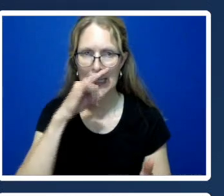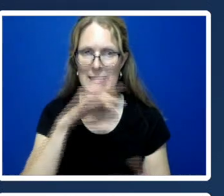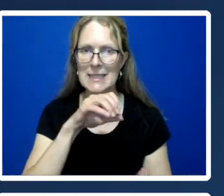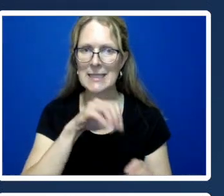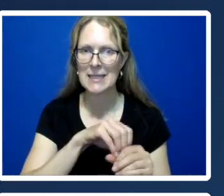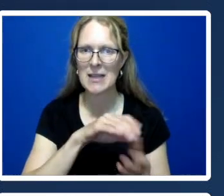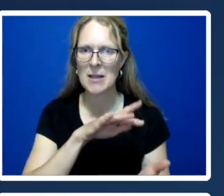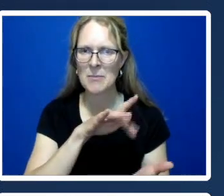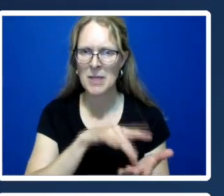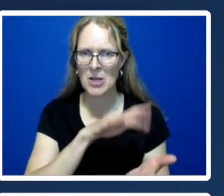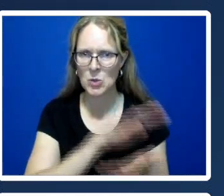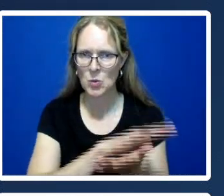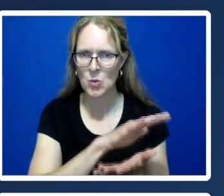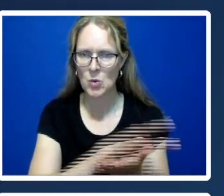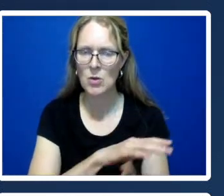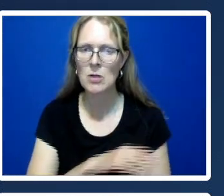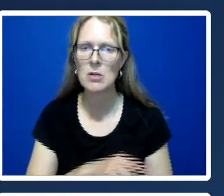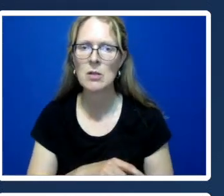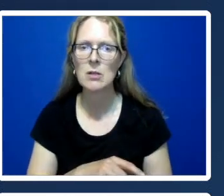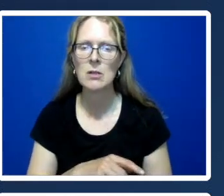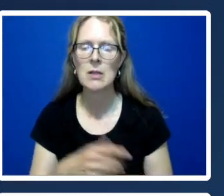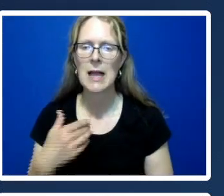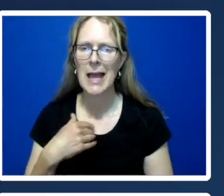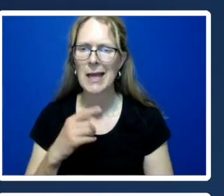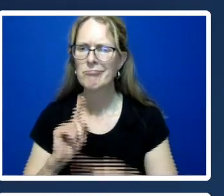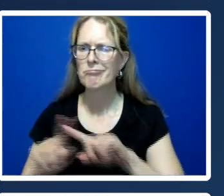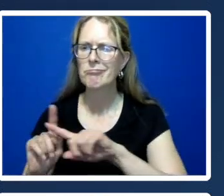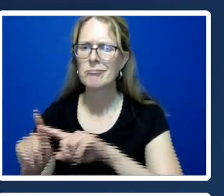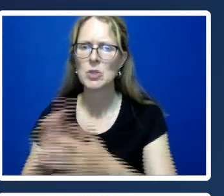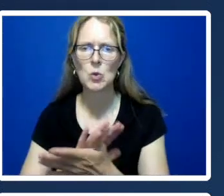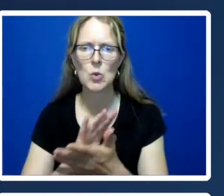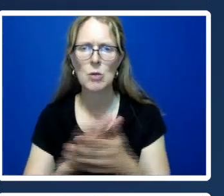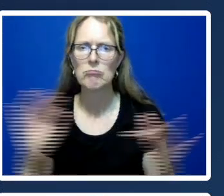the kids from different schools came together and again, they kind of came up with, I mean,